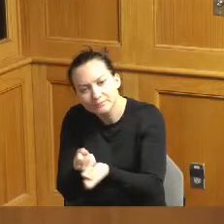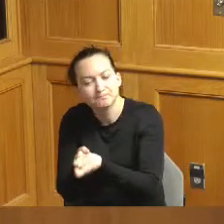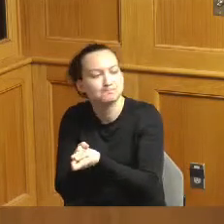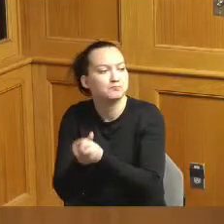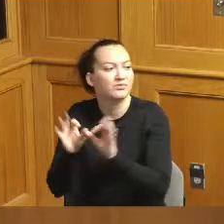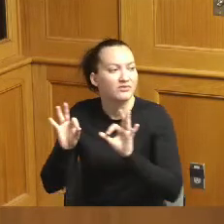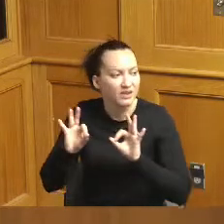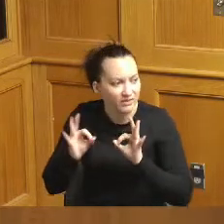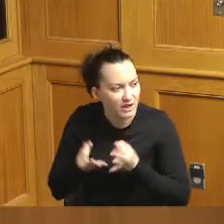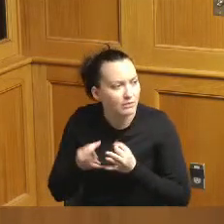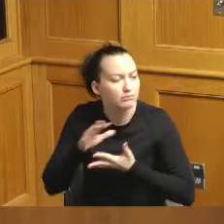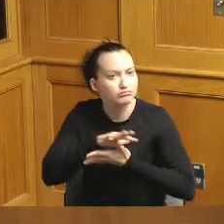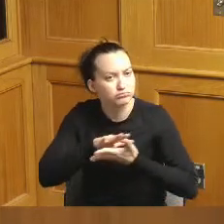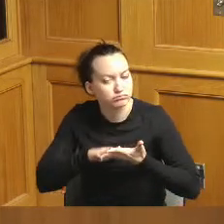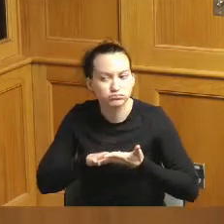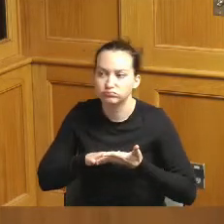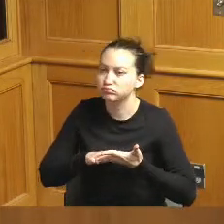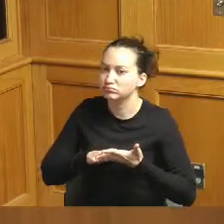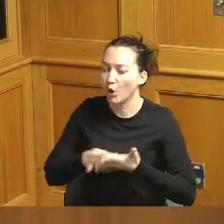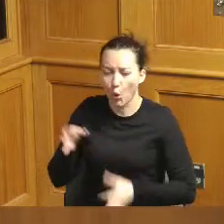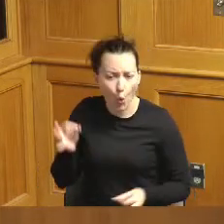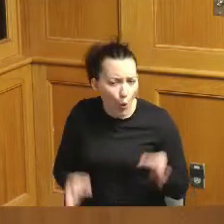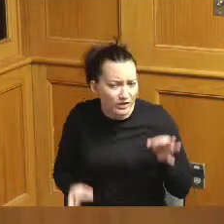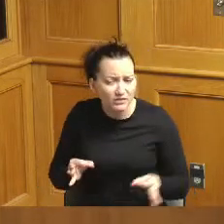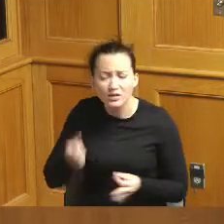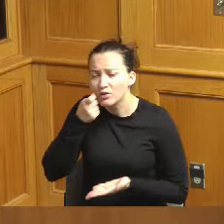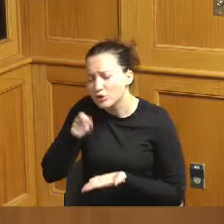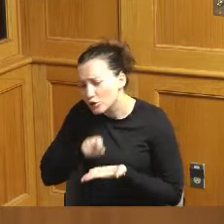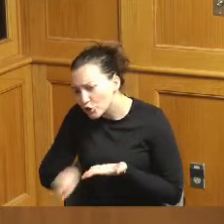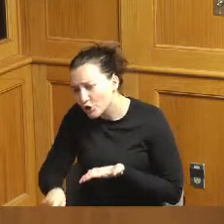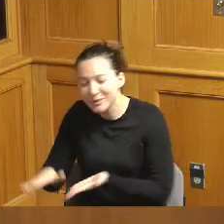families that we serve in some way so through the courts Clerk of Courts handling our paperwork our